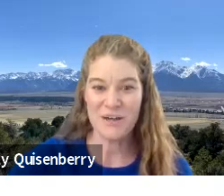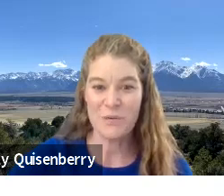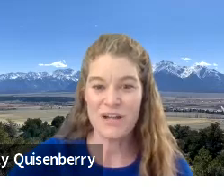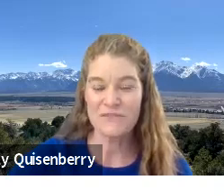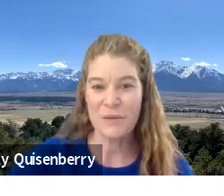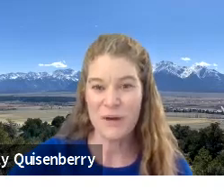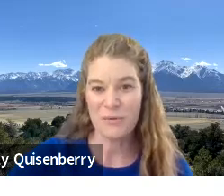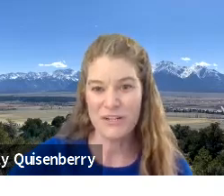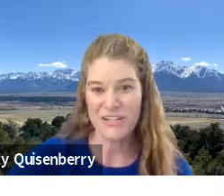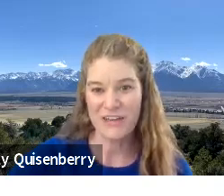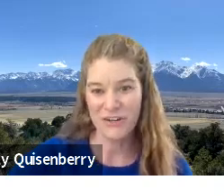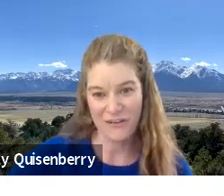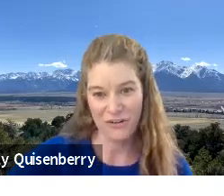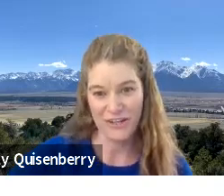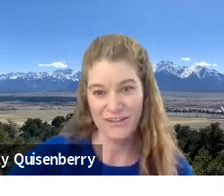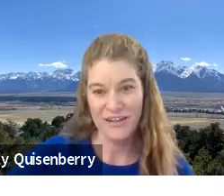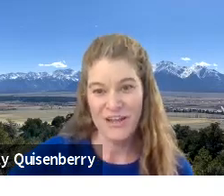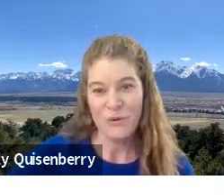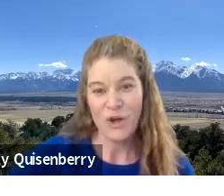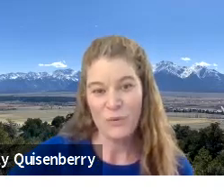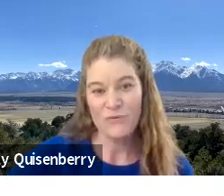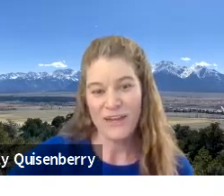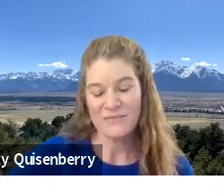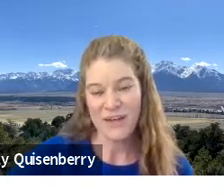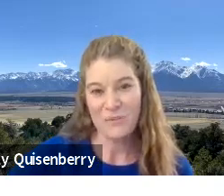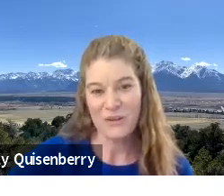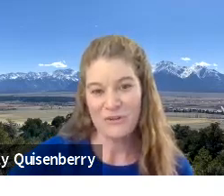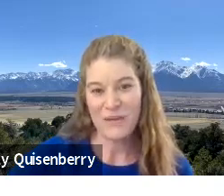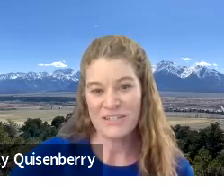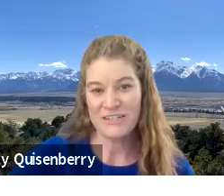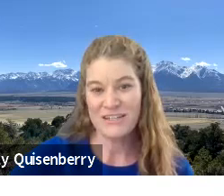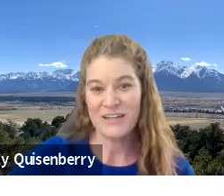on wildfire preparation and recovery we hope you find some valuable information to guide